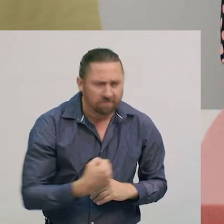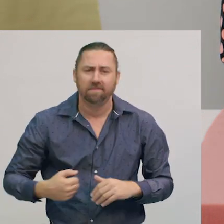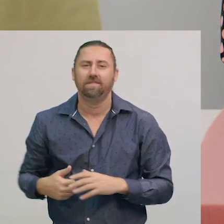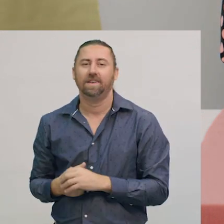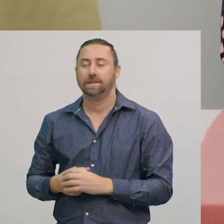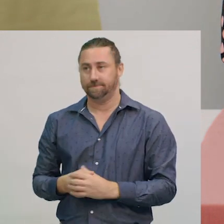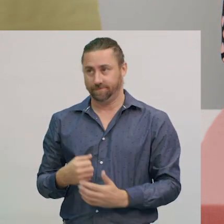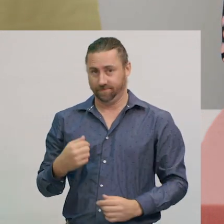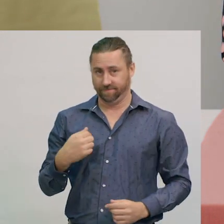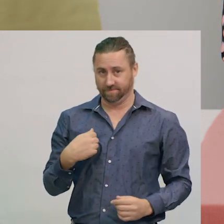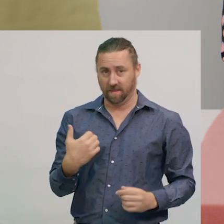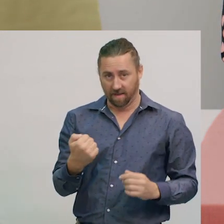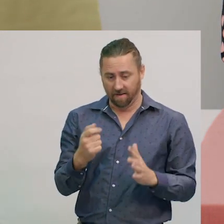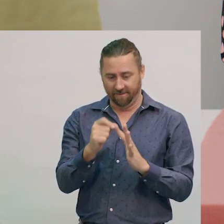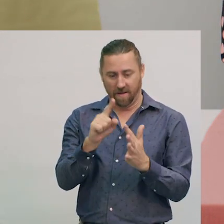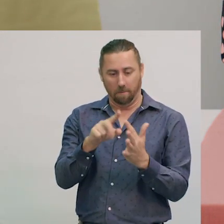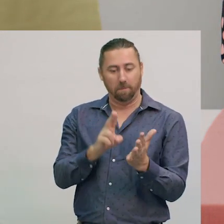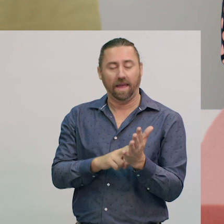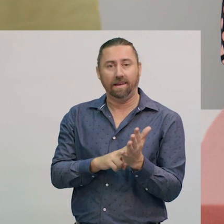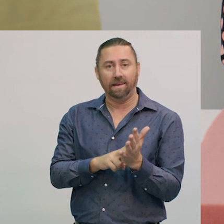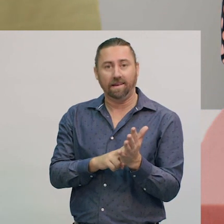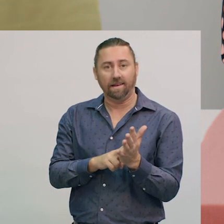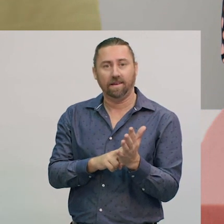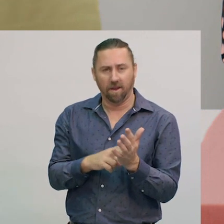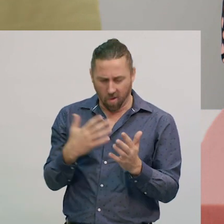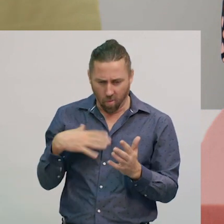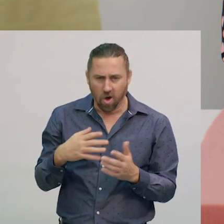I have a collections of pens, and I'm wanting to share them,